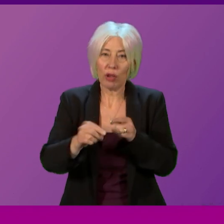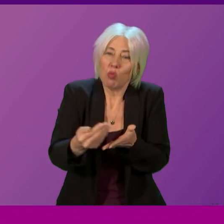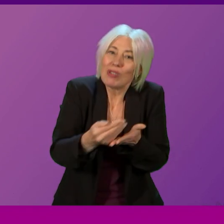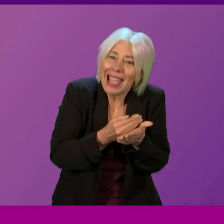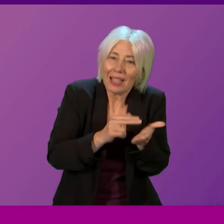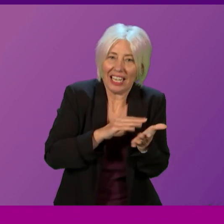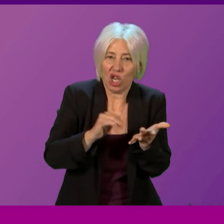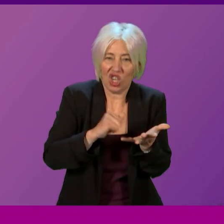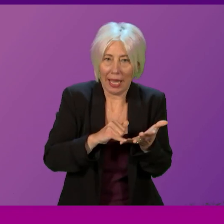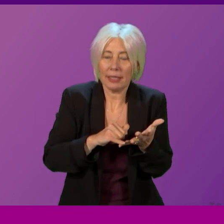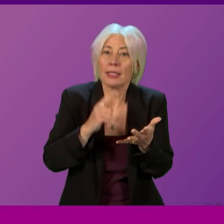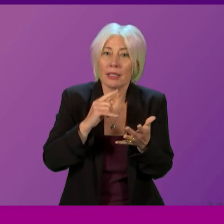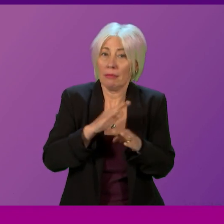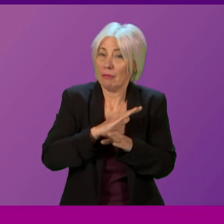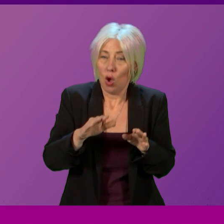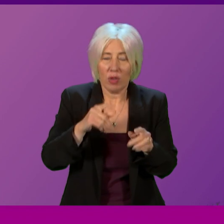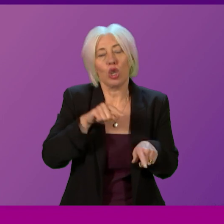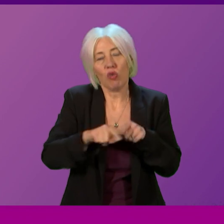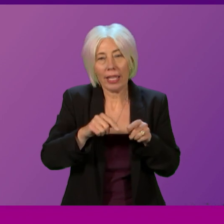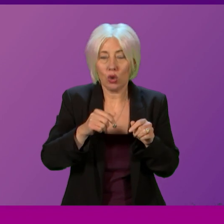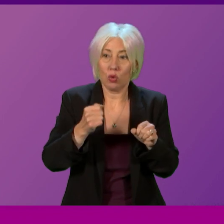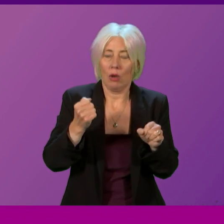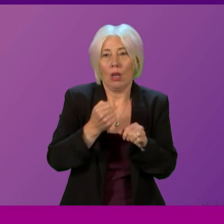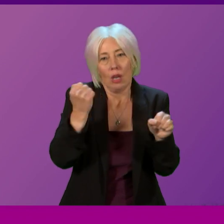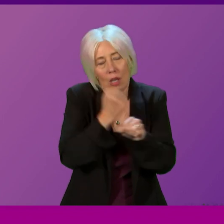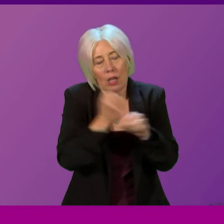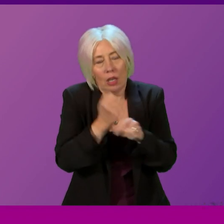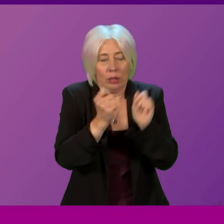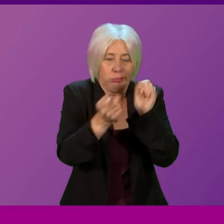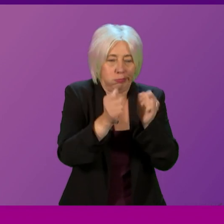service, is one of unpicking Tory-Labour PFI and PPP contracts.